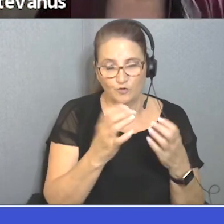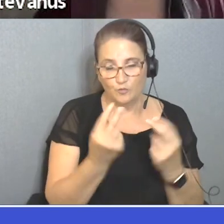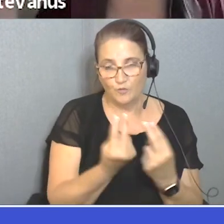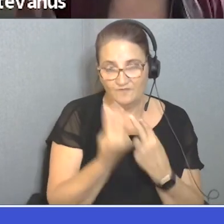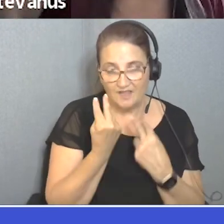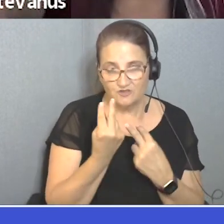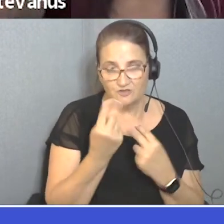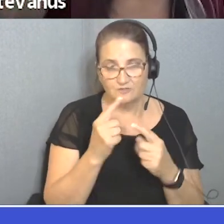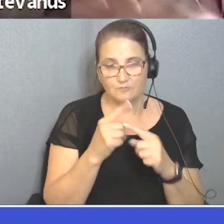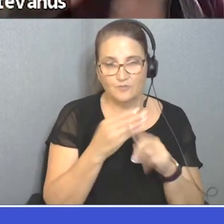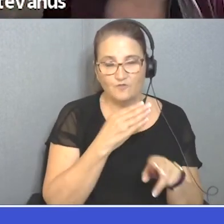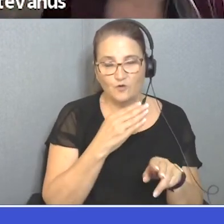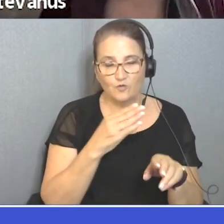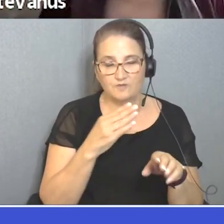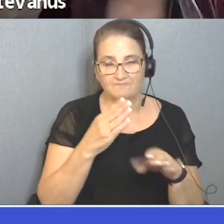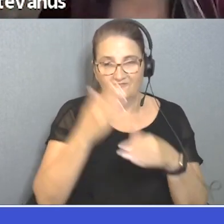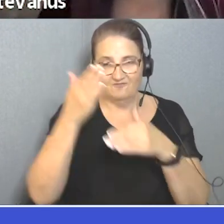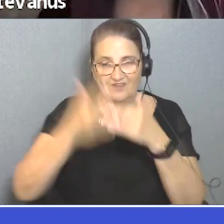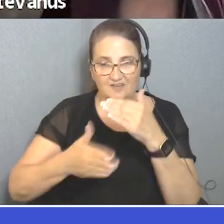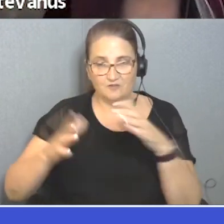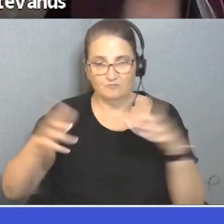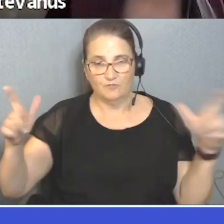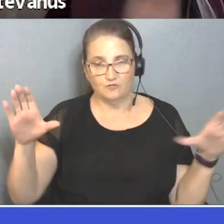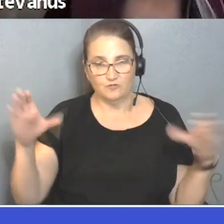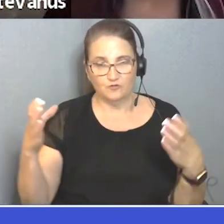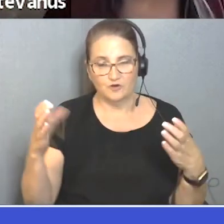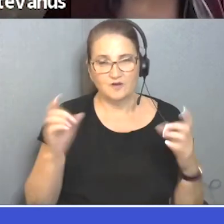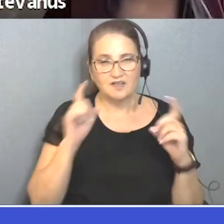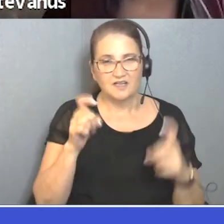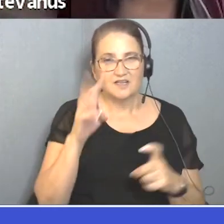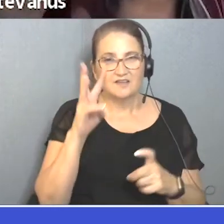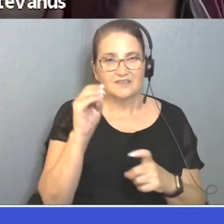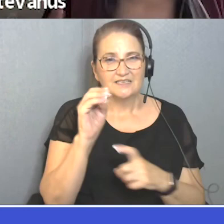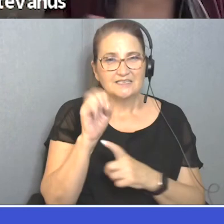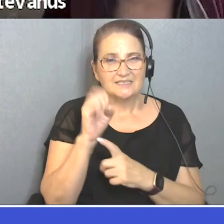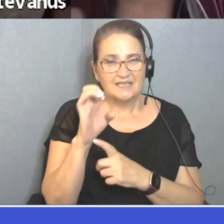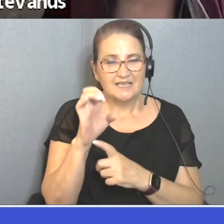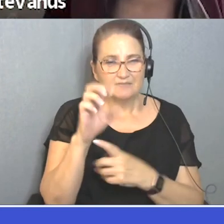group reflections before we do a larger group wrap-up.